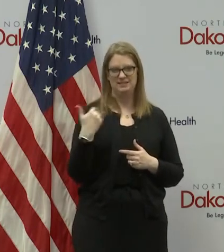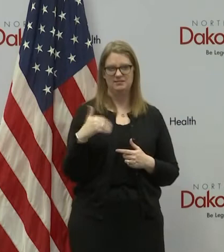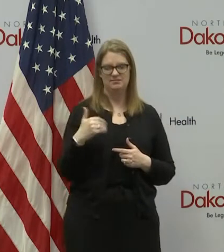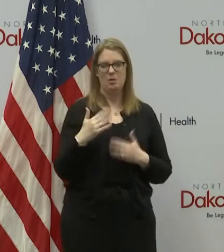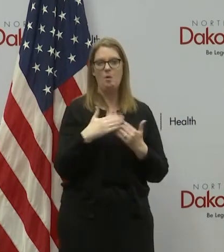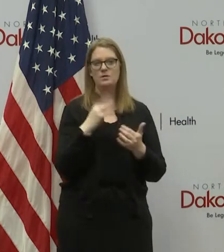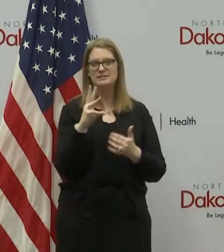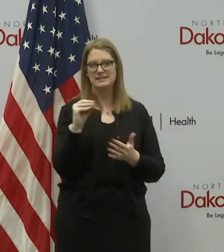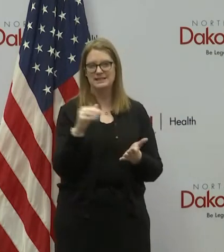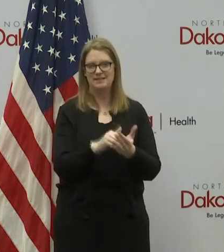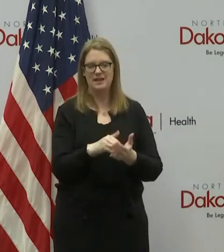THEY'RE AT 59,260.